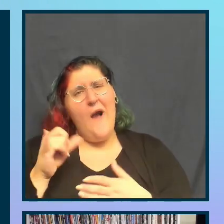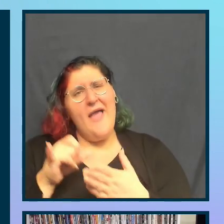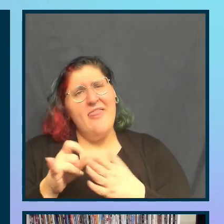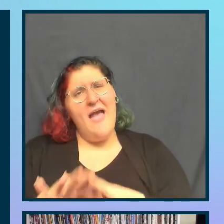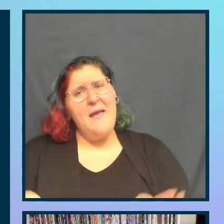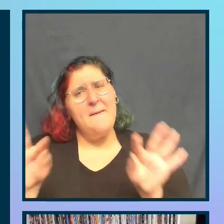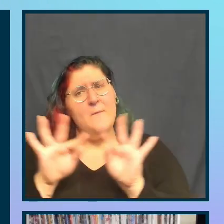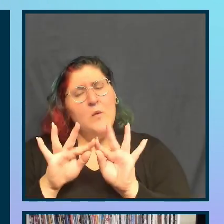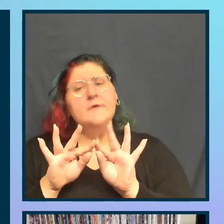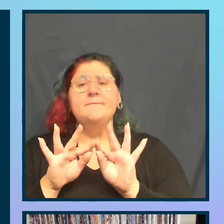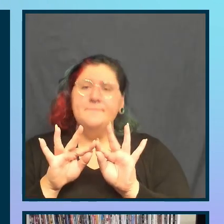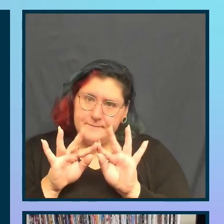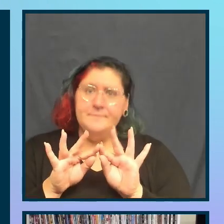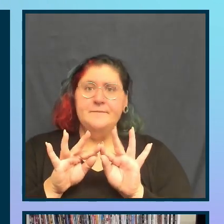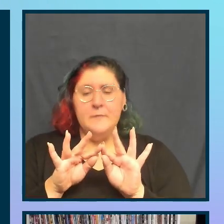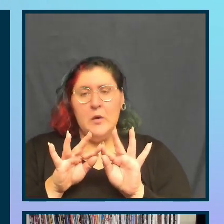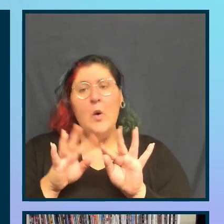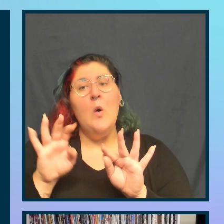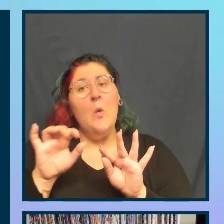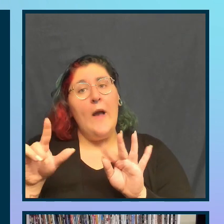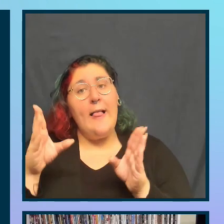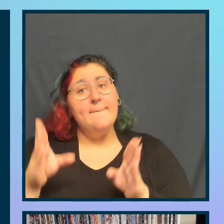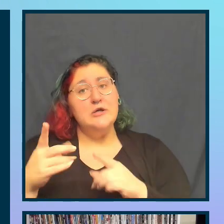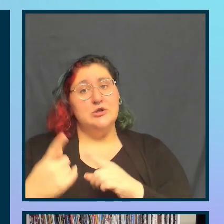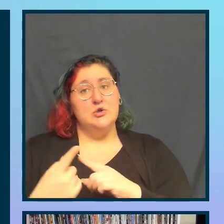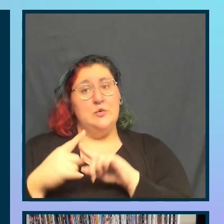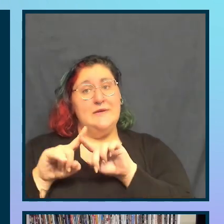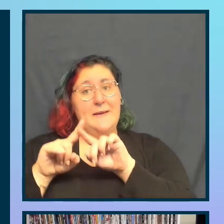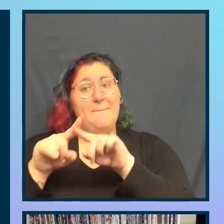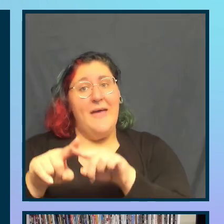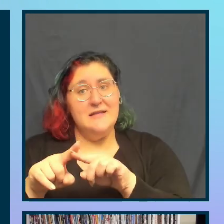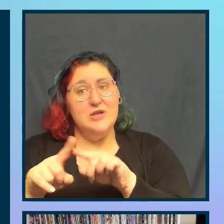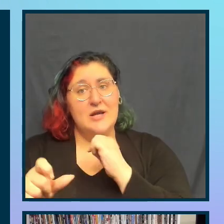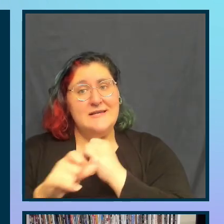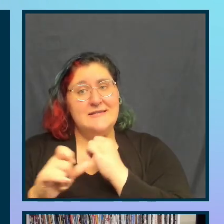when someone who depends on assisted technology, when they visit a new site or app,